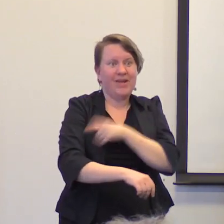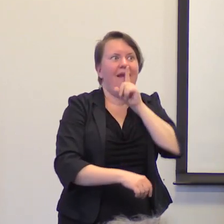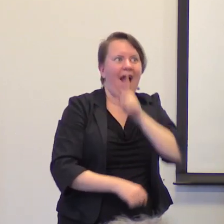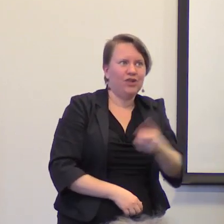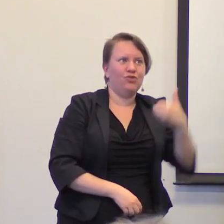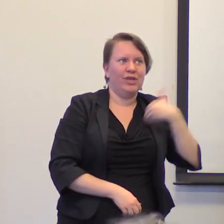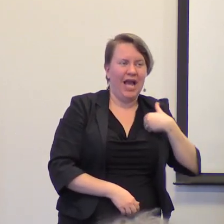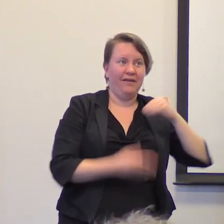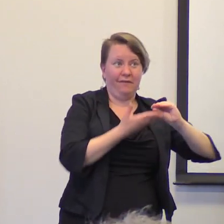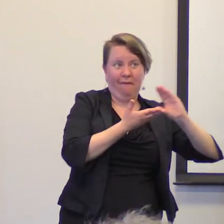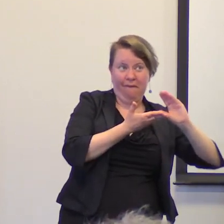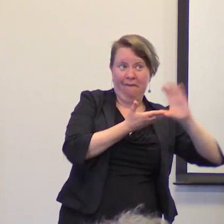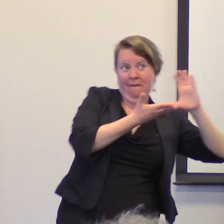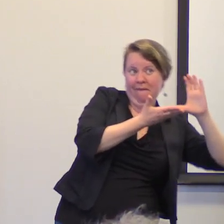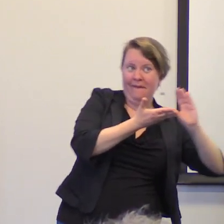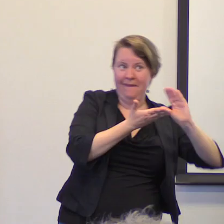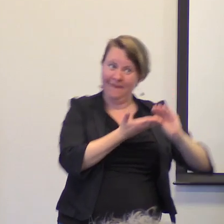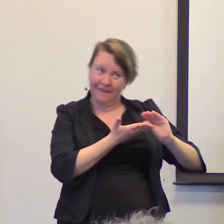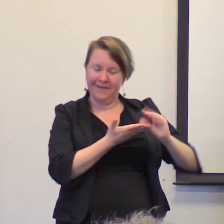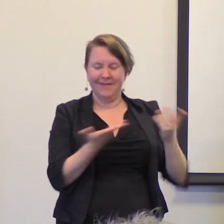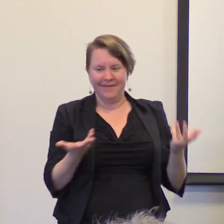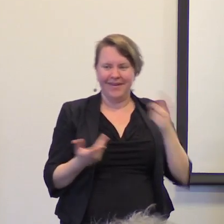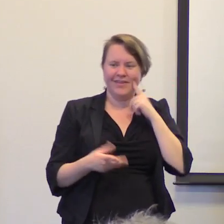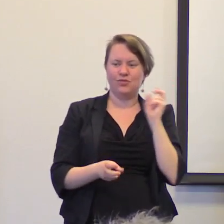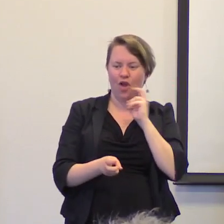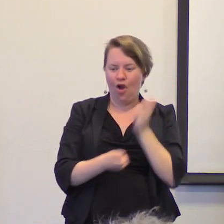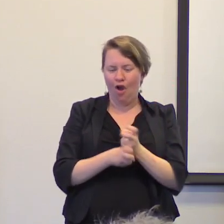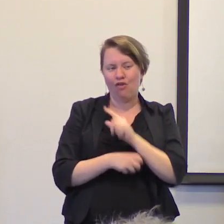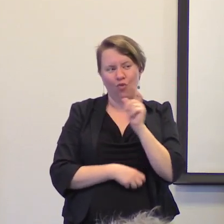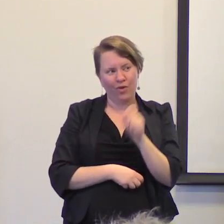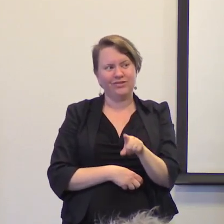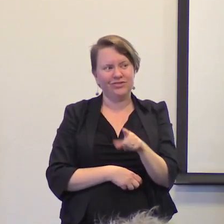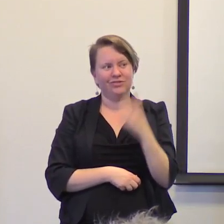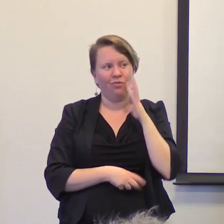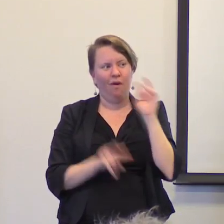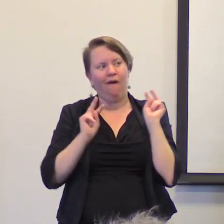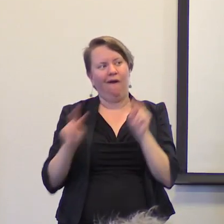Susan Herman: I think because that's a really hard question, and that's certainly something that we're going to keep our eye on.